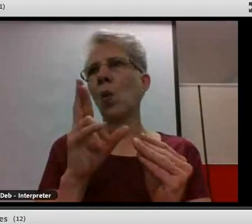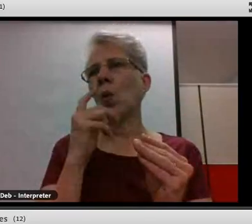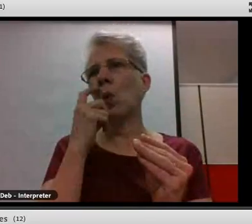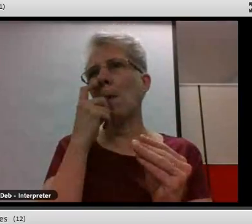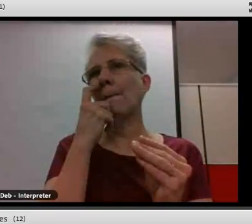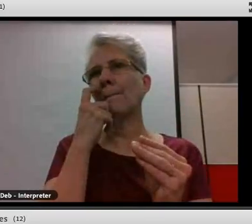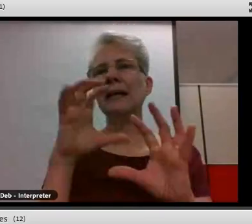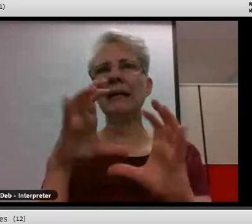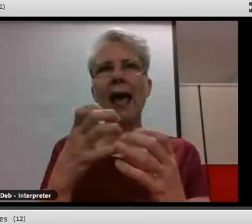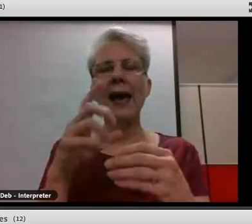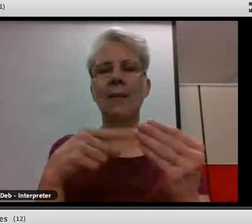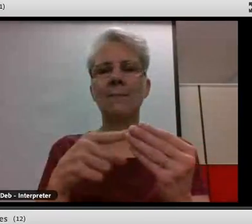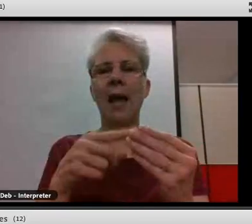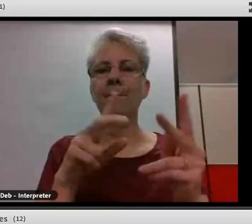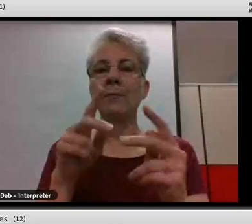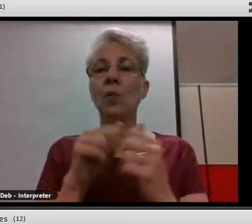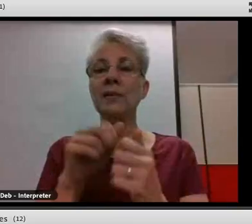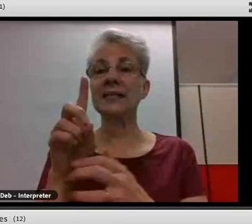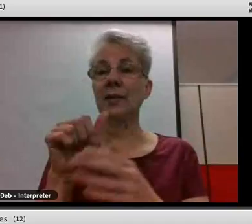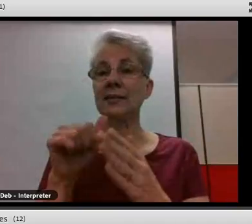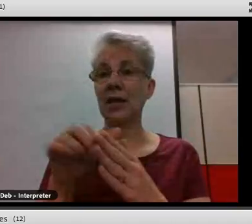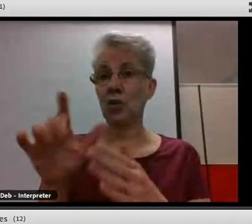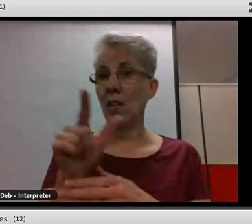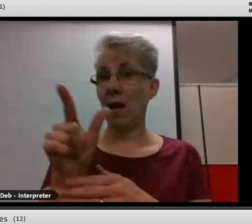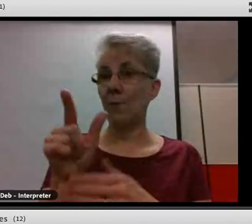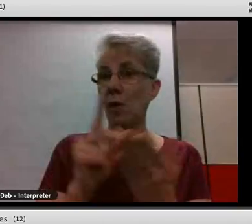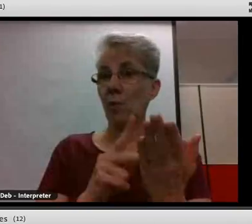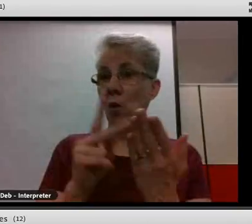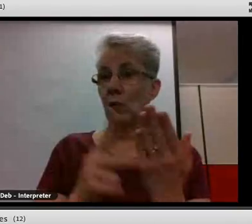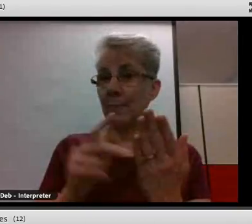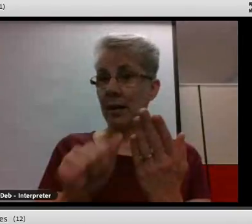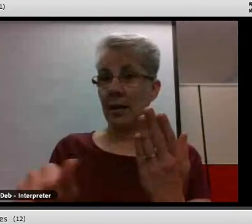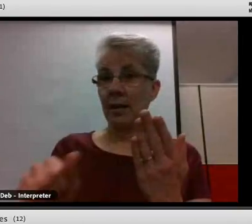That's going to really limit your ability to have that person